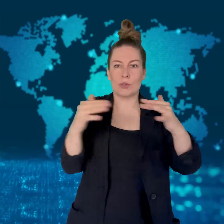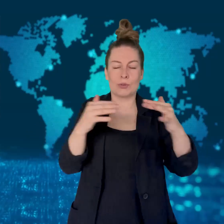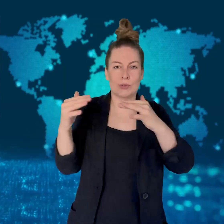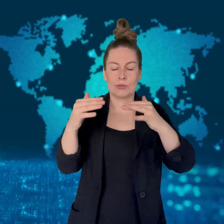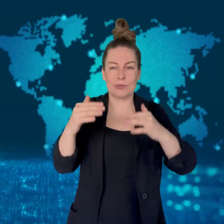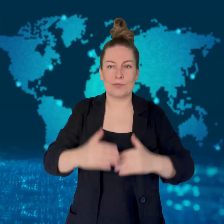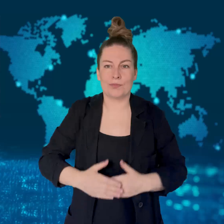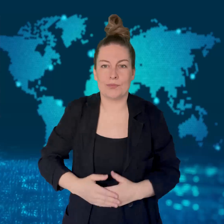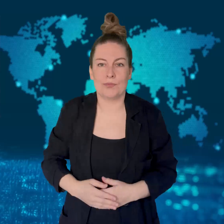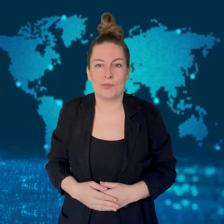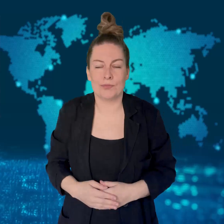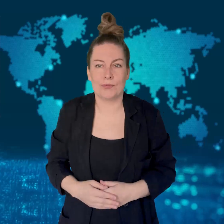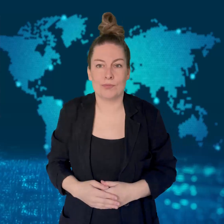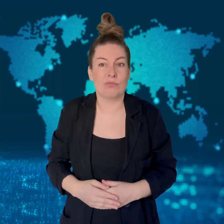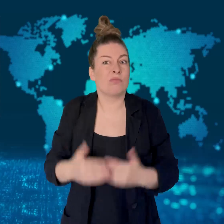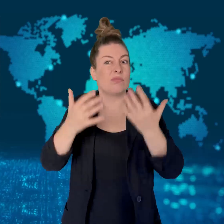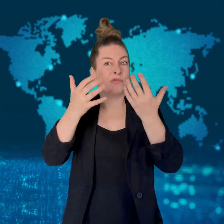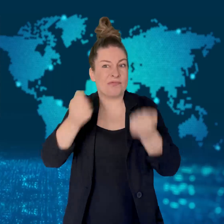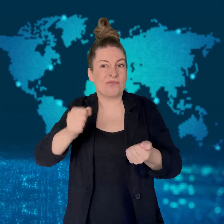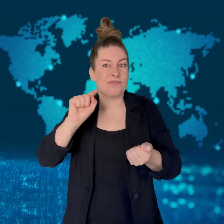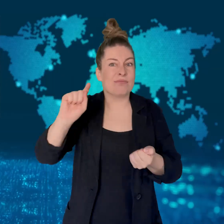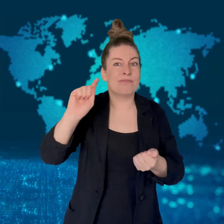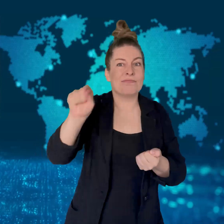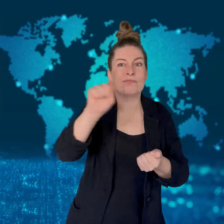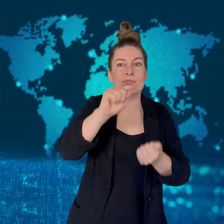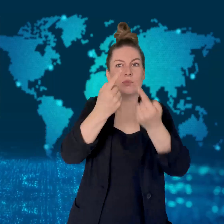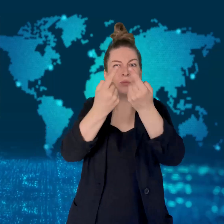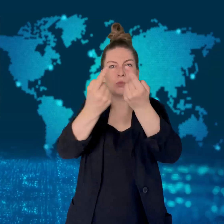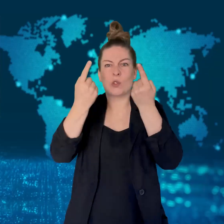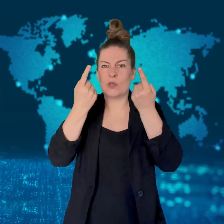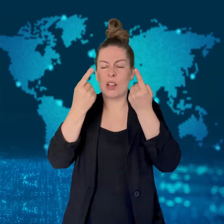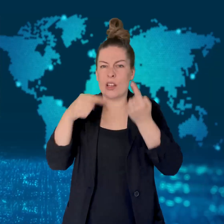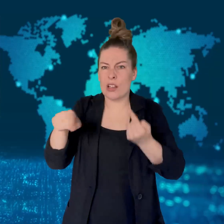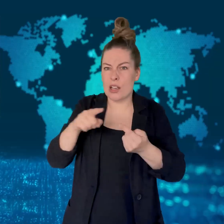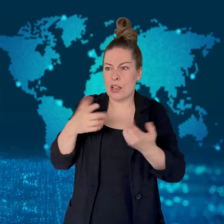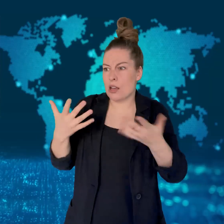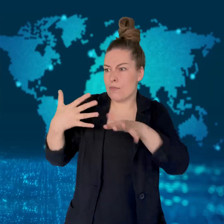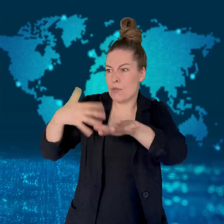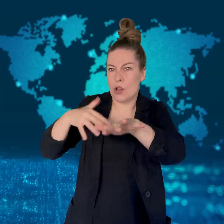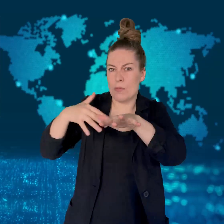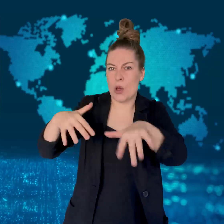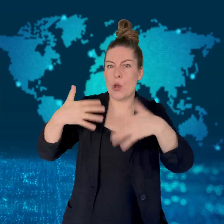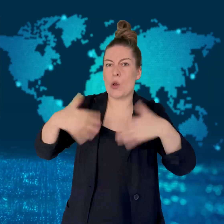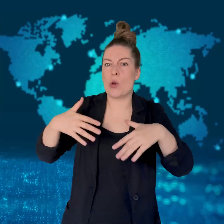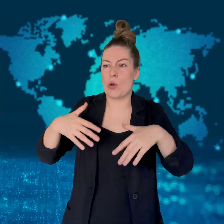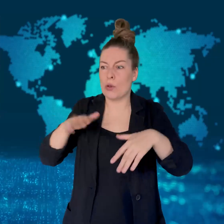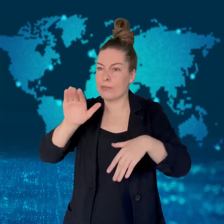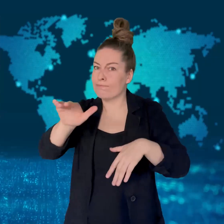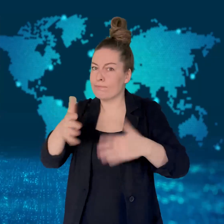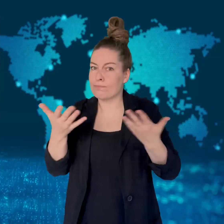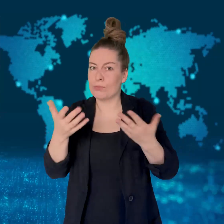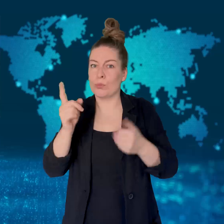In France, there was a protest at Sorbonne University that was